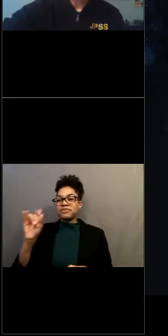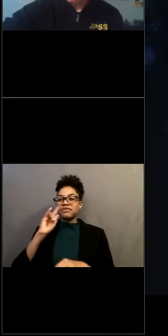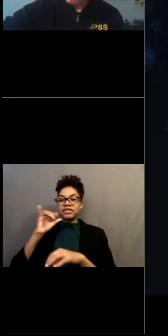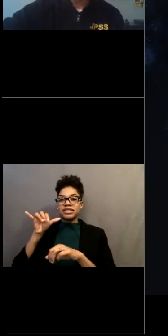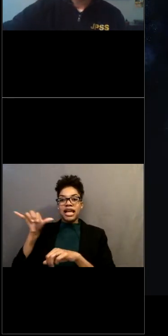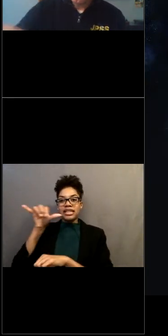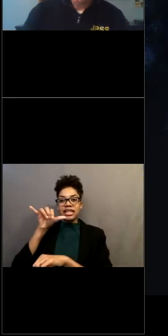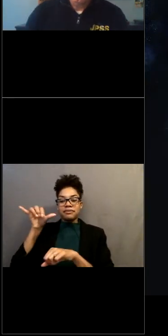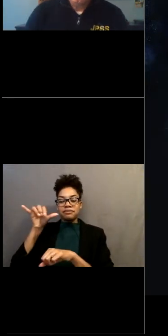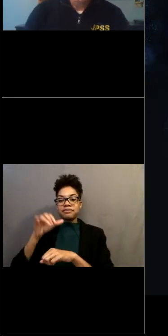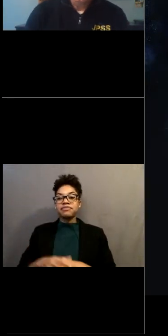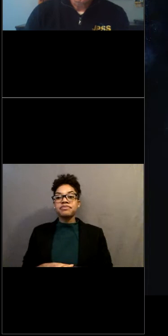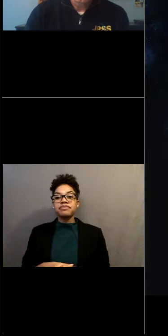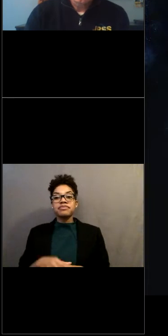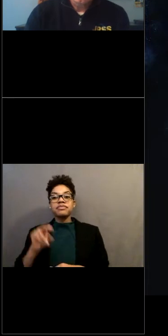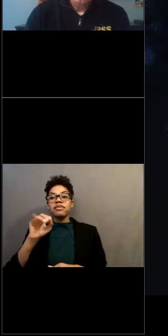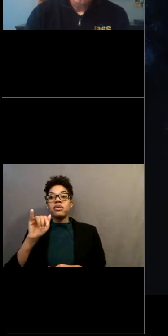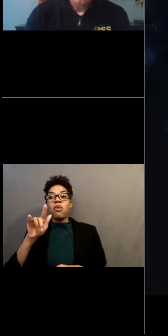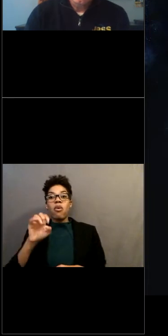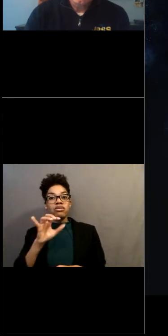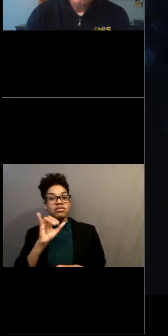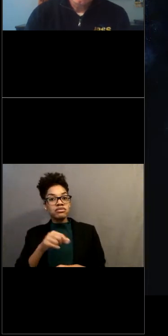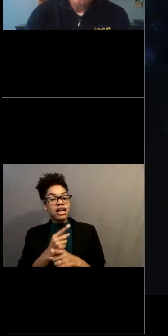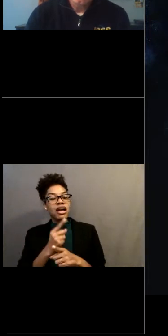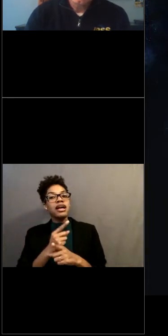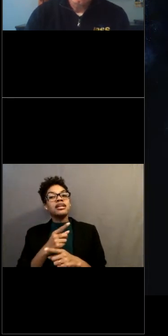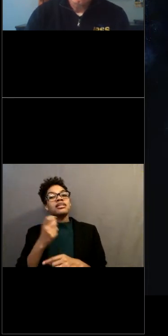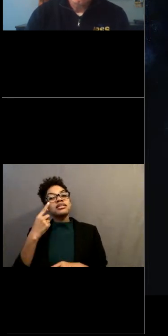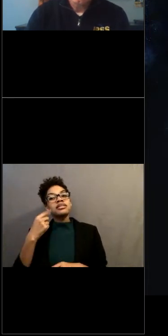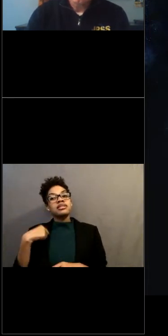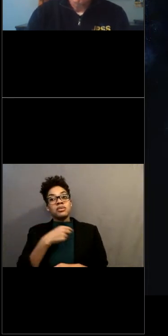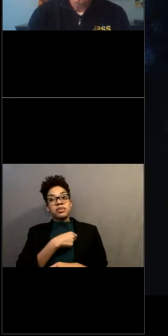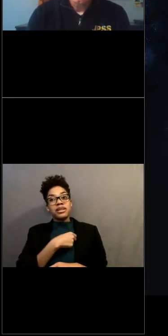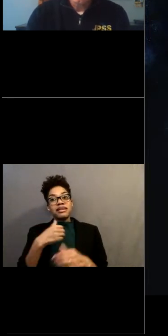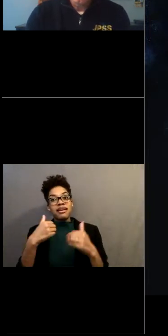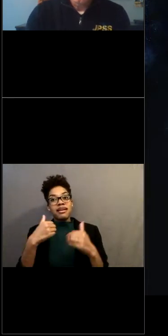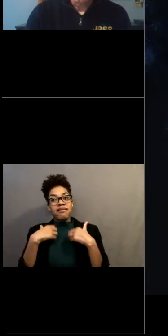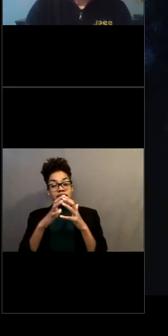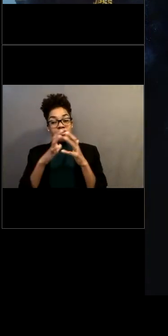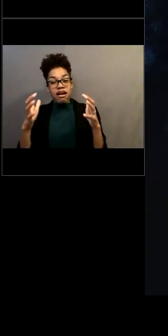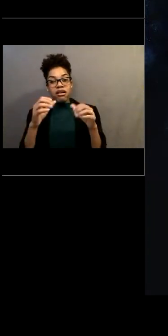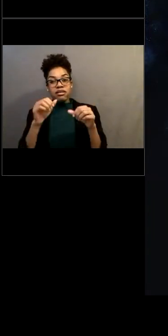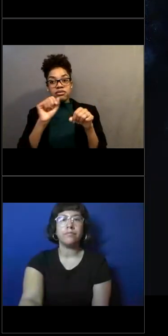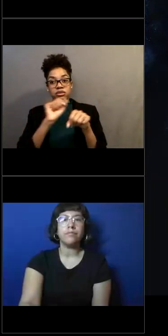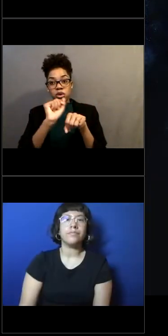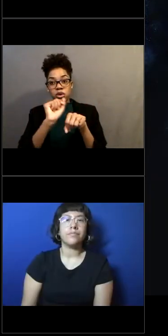So, you know, unless this is a brand new satellite you might want to talk about that. Sure.